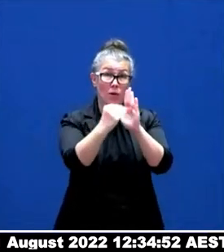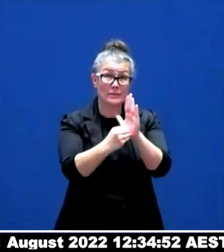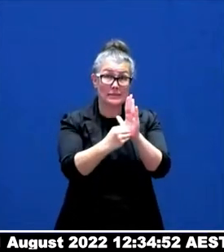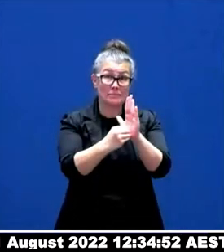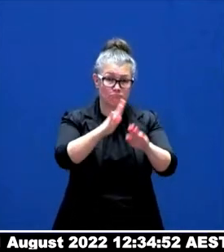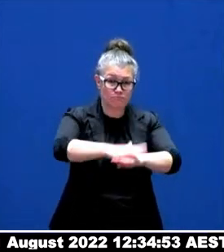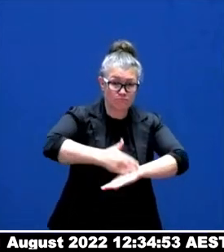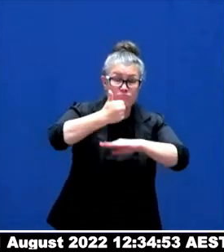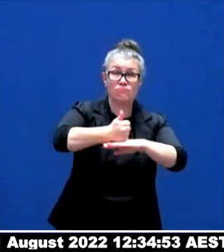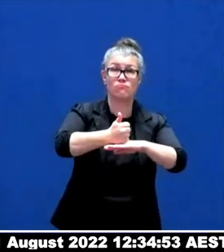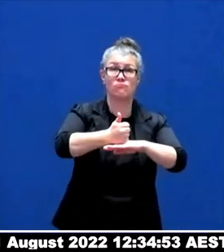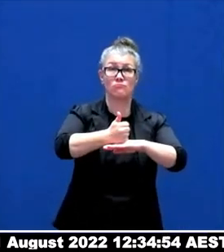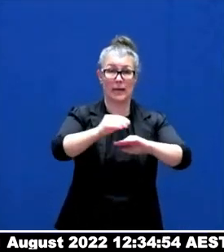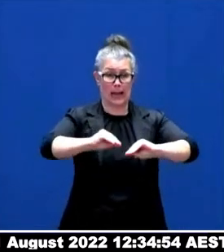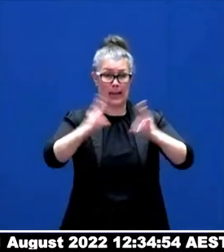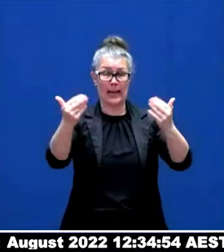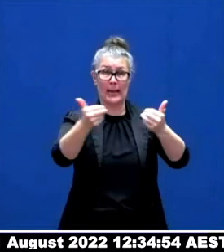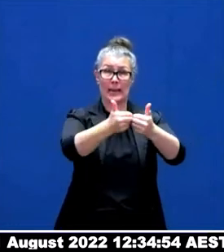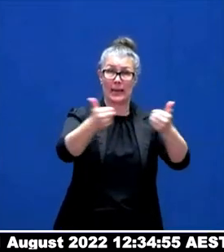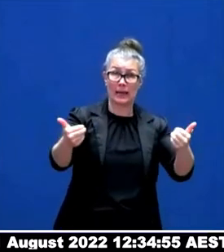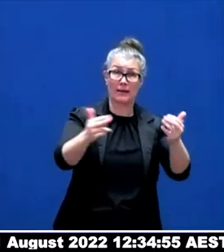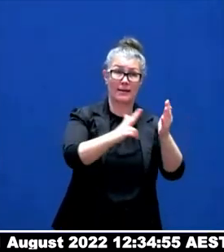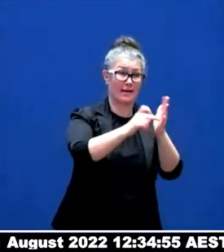out the - what's NDIS and what's New South Wales?